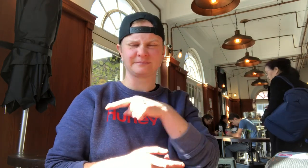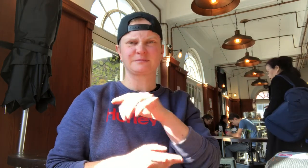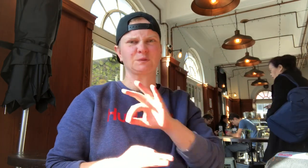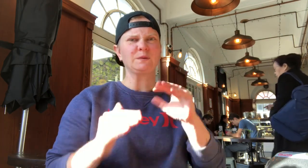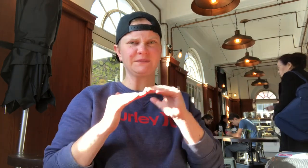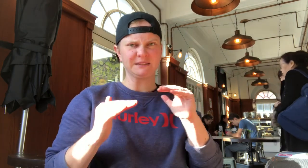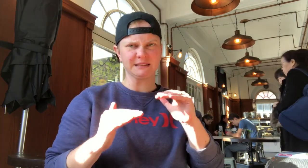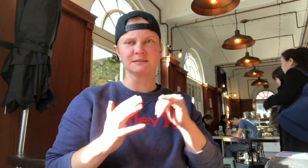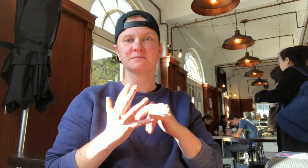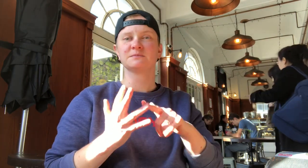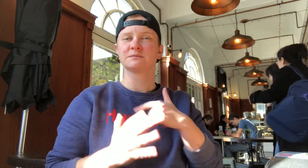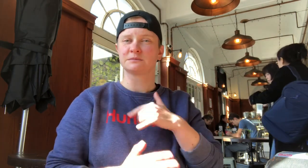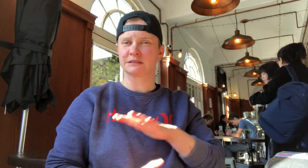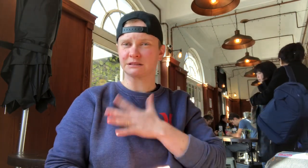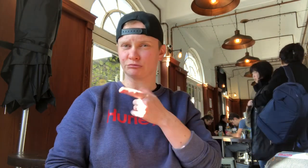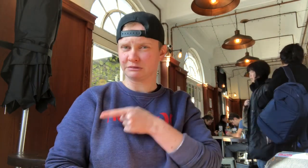the receptionists weren't being fair, so I found that to be interesting...